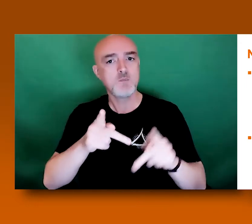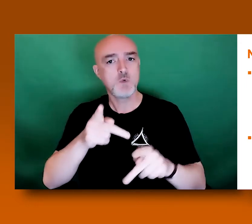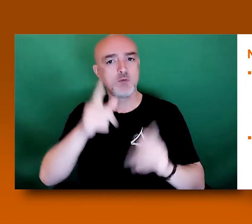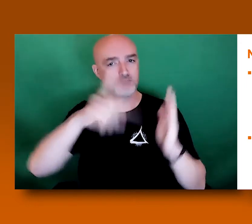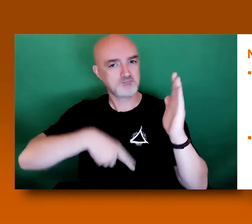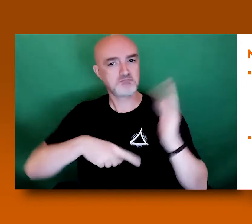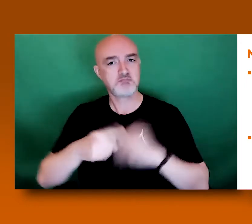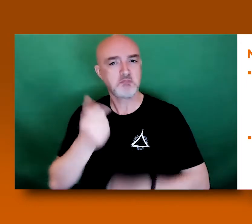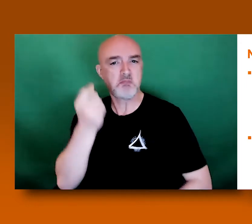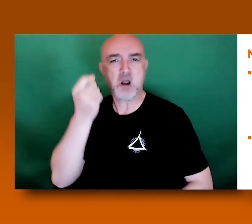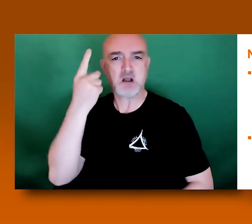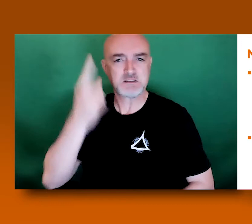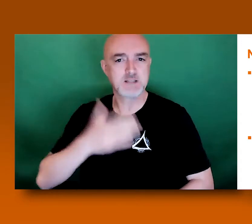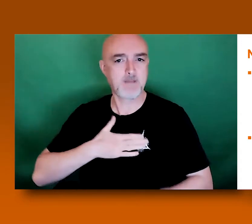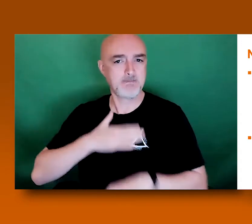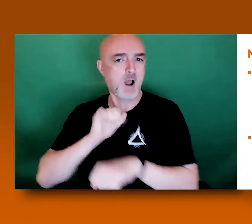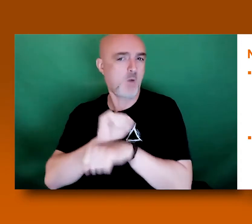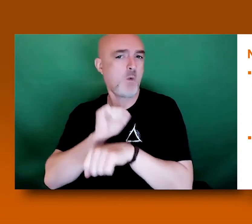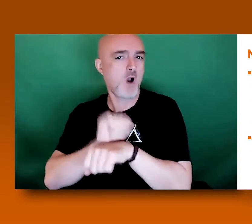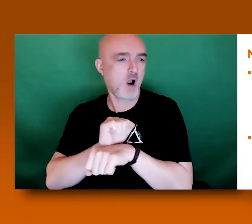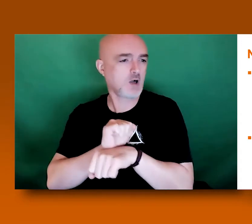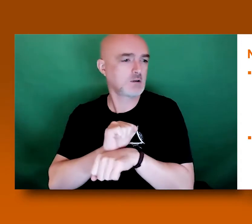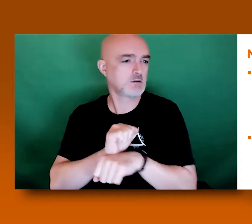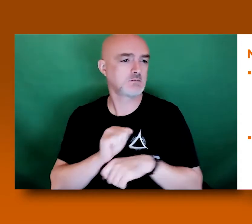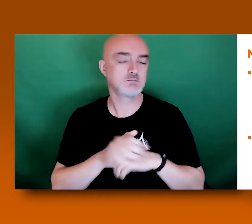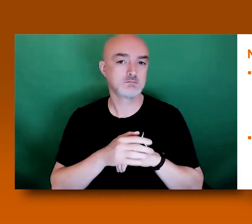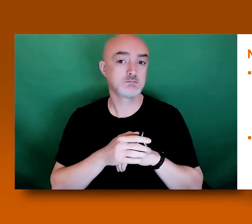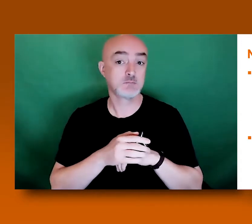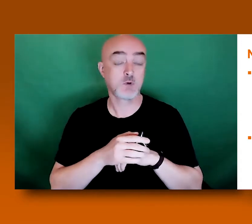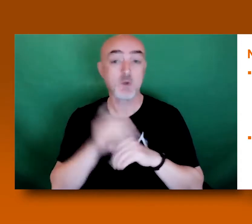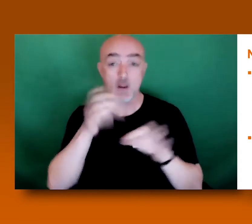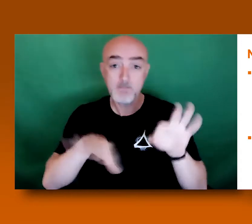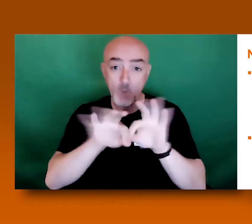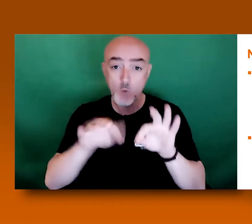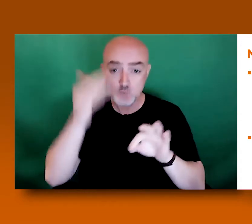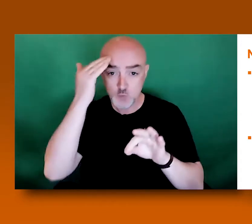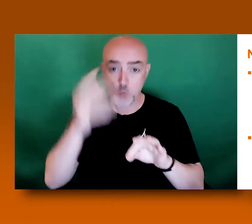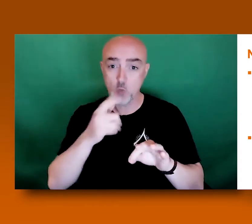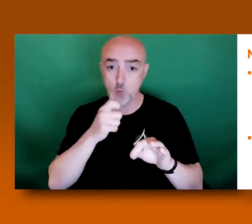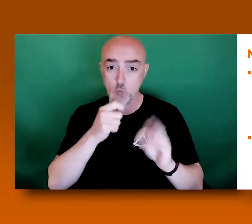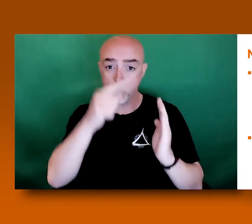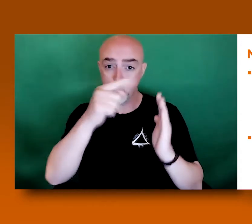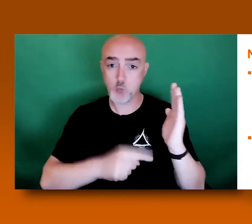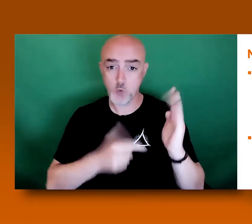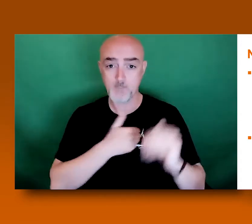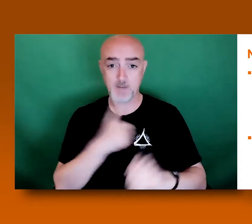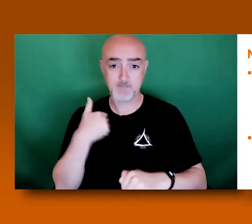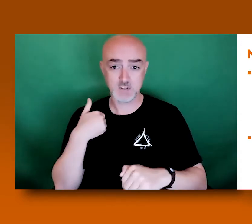And you might notice that there are certain kinds of people that might understand some of your work a little bit better than others,